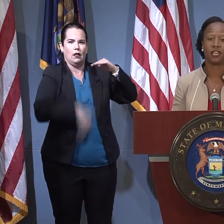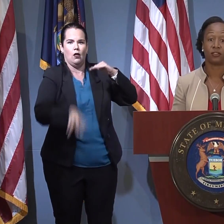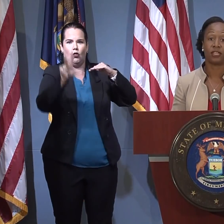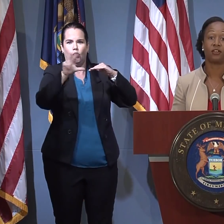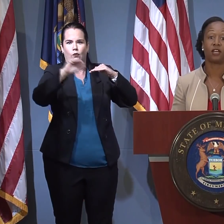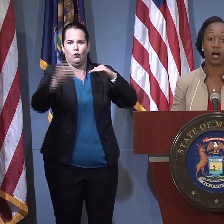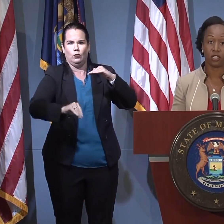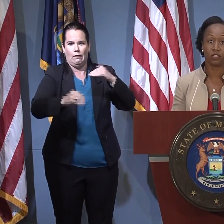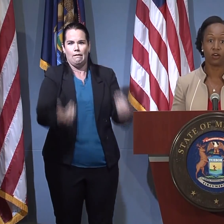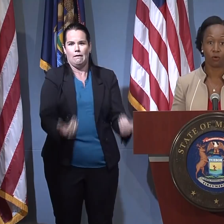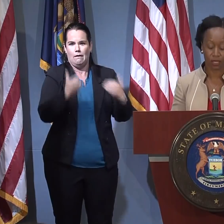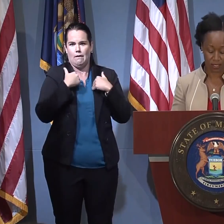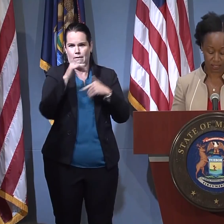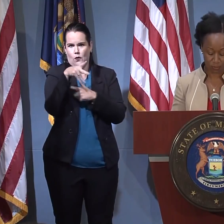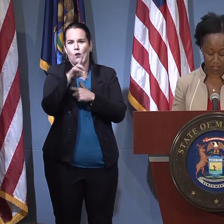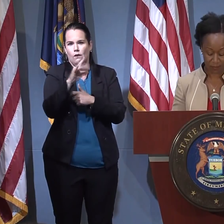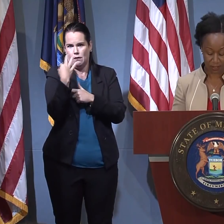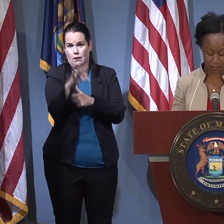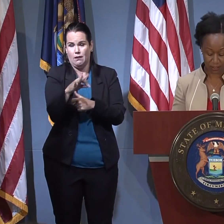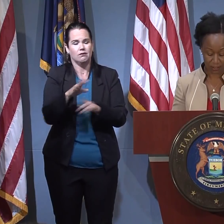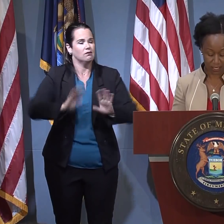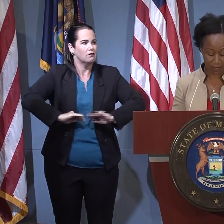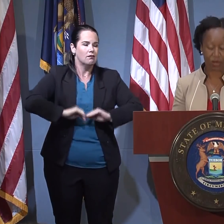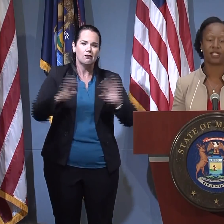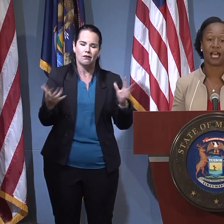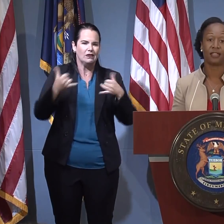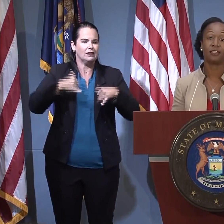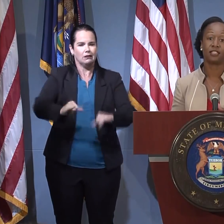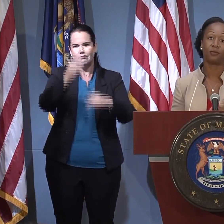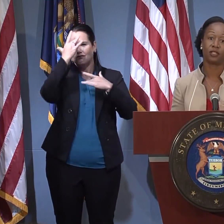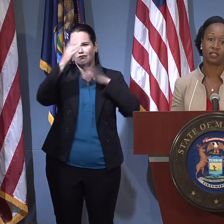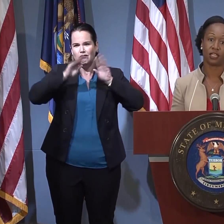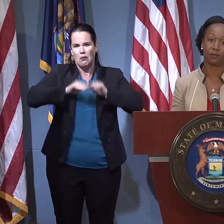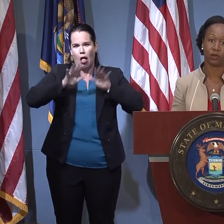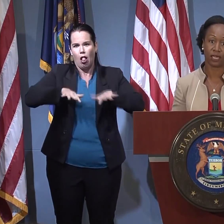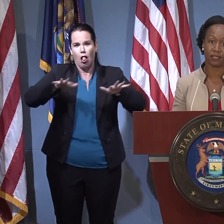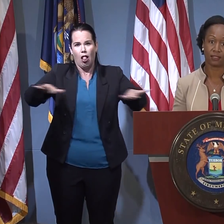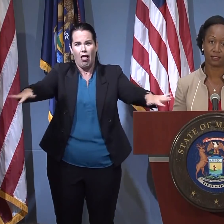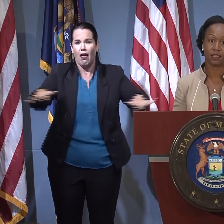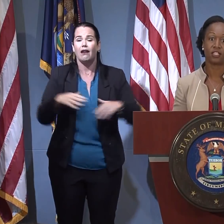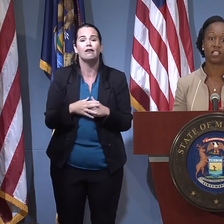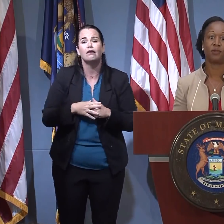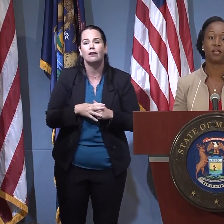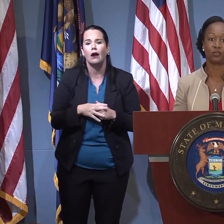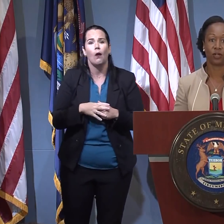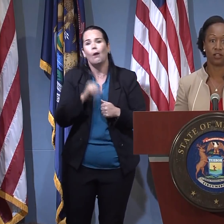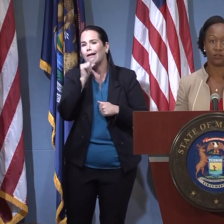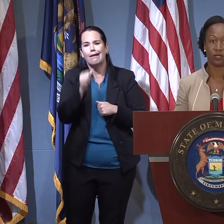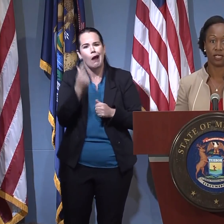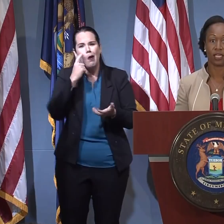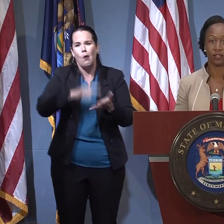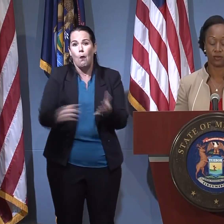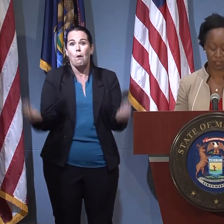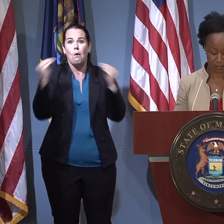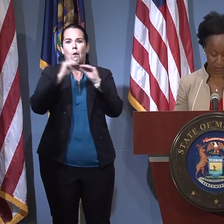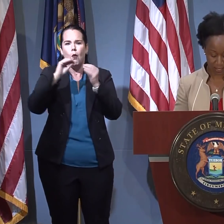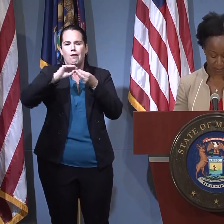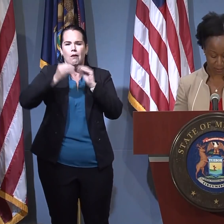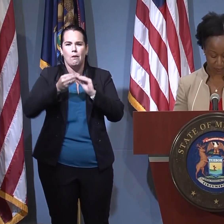NATIONAL PEG,S SAY IS WHERE YOU WANT TO BE UNDER. SO THIS IS INDICATOR THAT THERE IS ONGOING SPREAD OF THE DISEASE